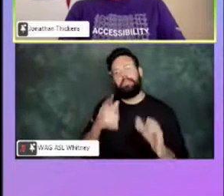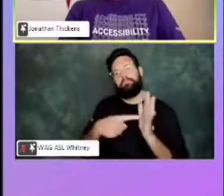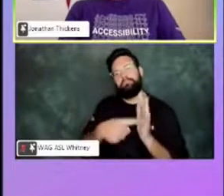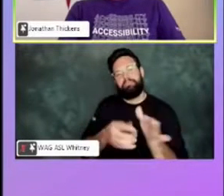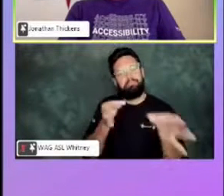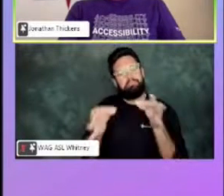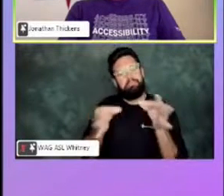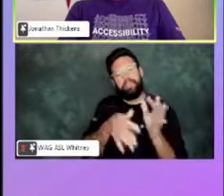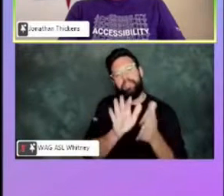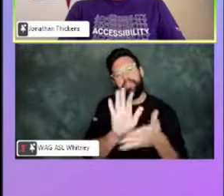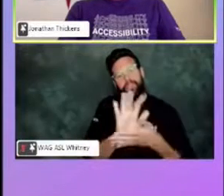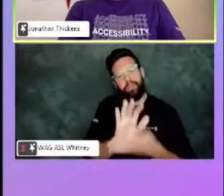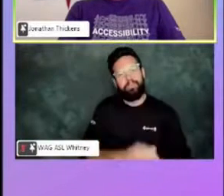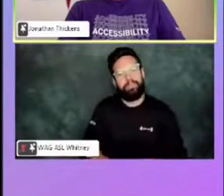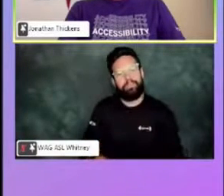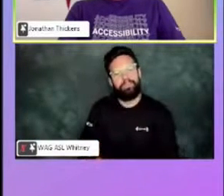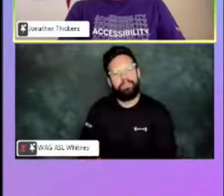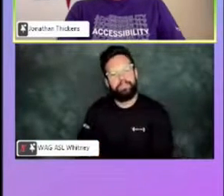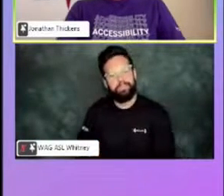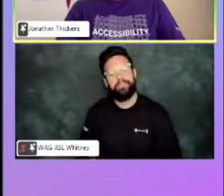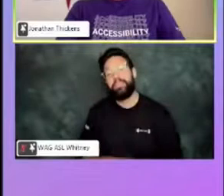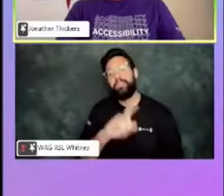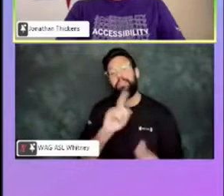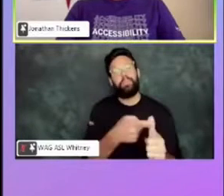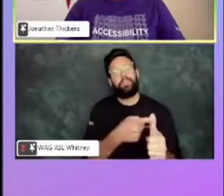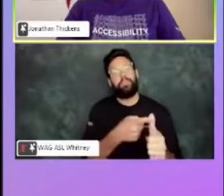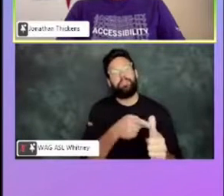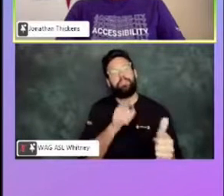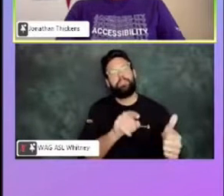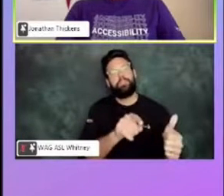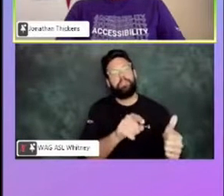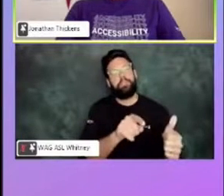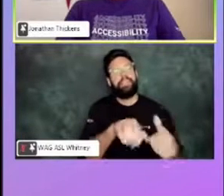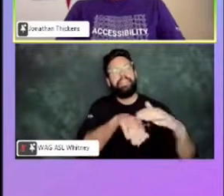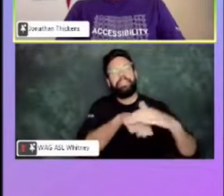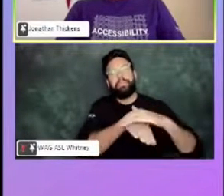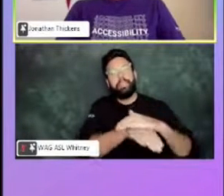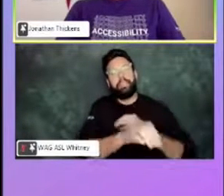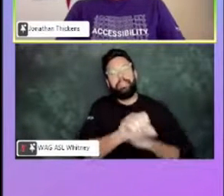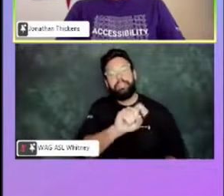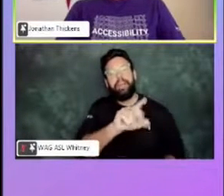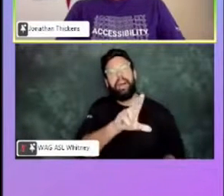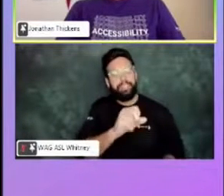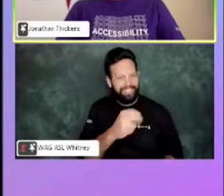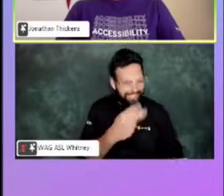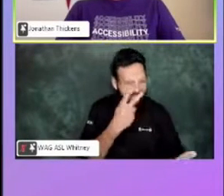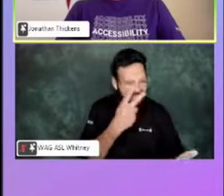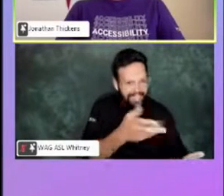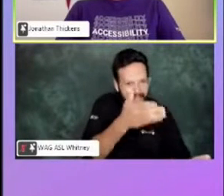First, we're gonna check the accessibility status on the latest release. From the top level of the Developer Hub, selecting the base branch,